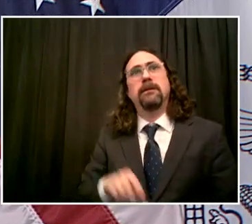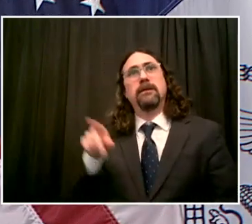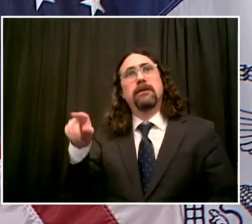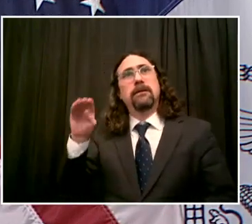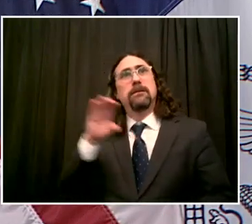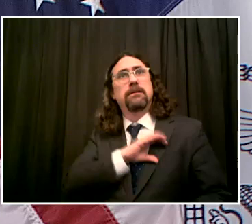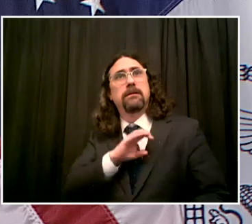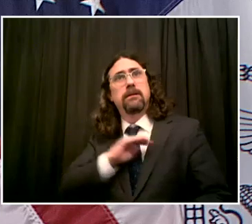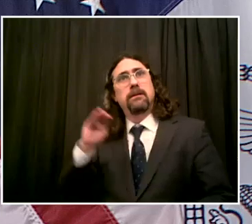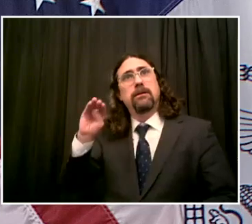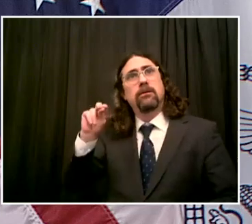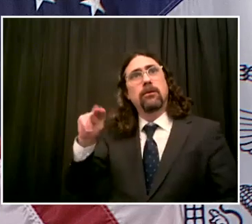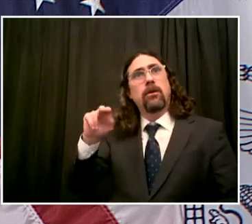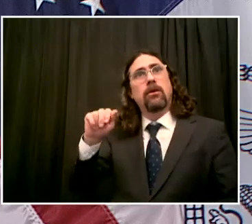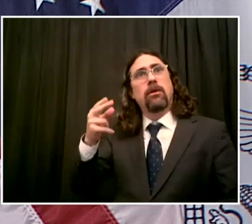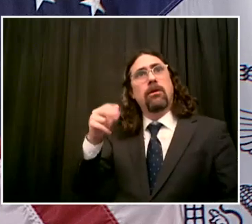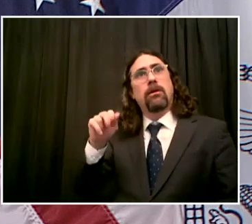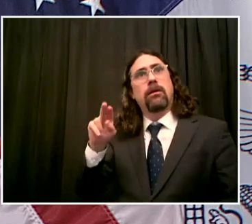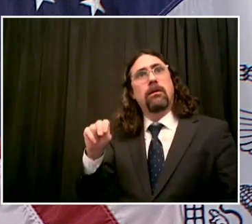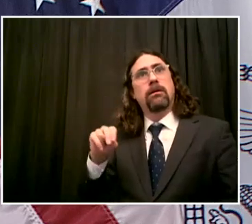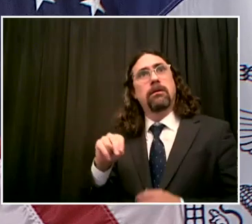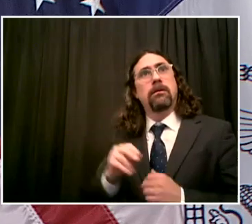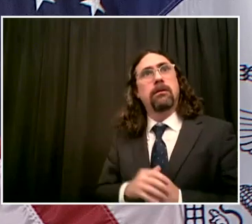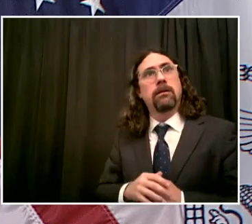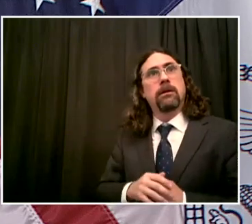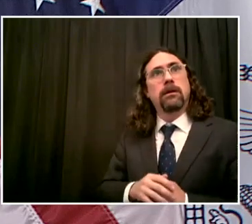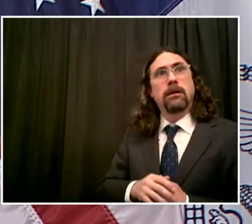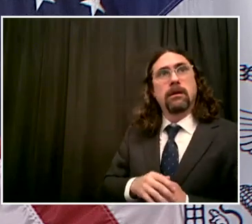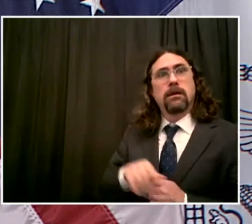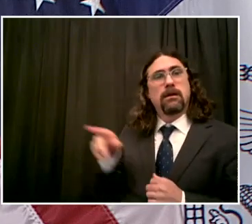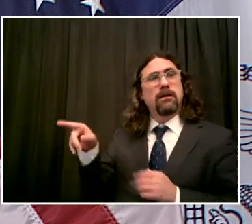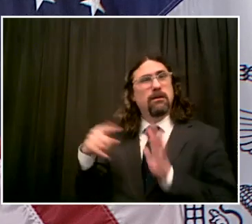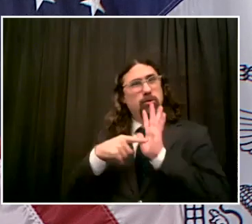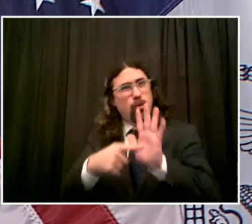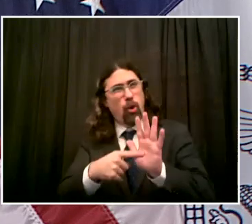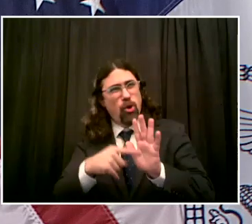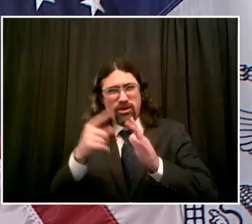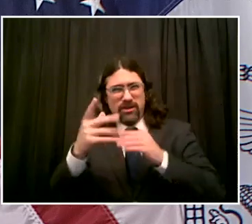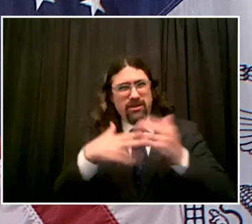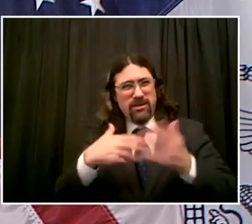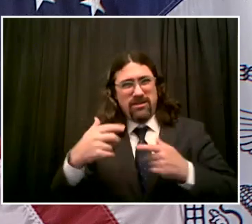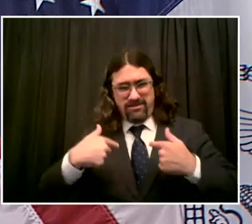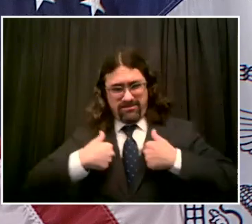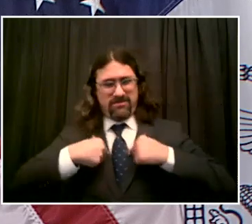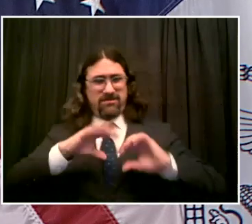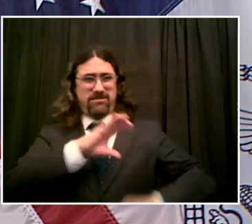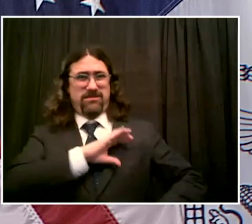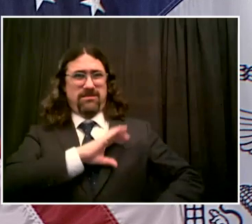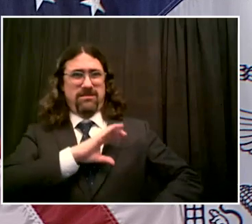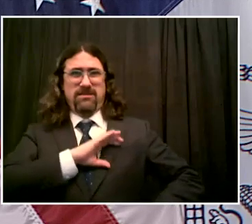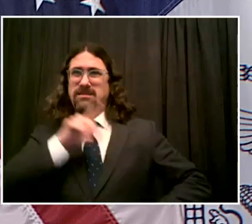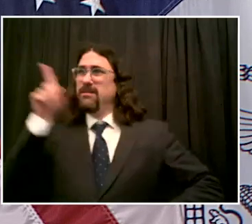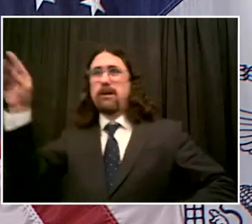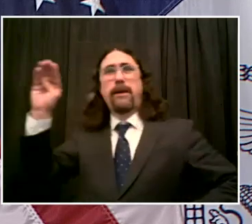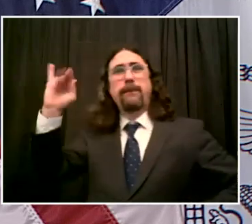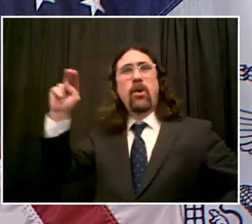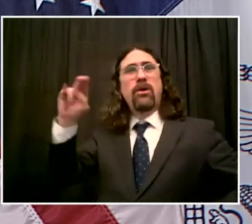WHEN THE RPOTSETESAR I ID,F YOU WANT TO SHOW US RESPECT, TAKING EAWIT TH US AND THEY ALL HELD HANDS TOGETHER AND TOOK A KNEE. THAT IS THE FUTURE OF NEW YORK